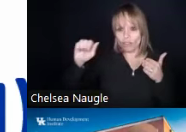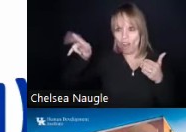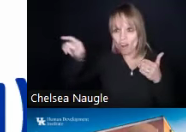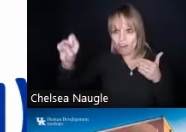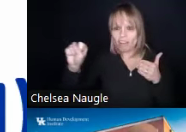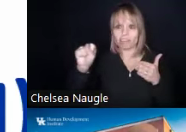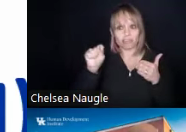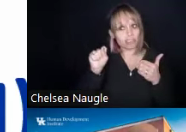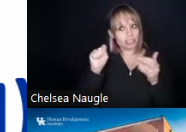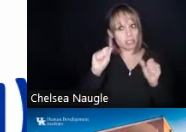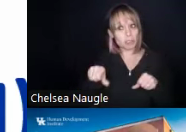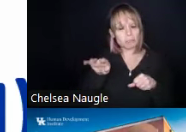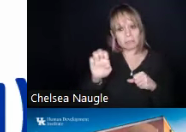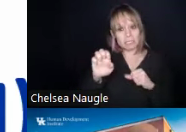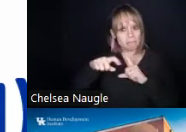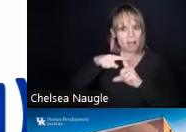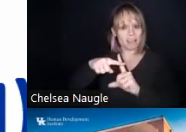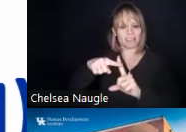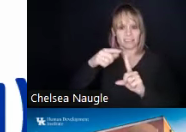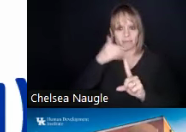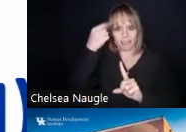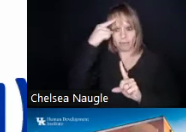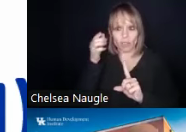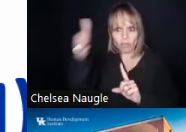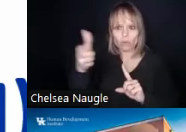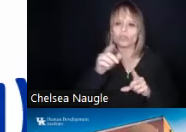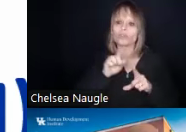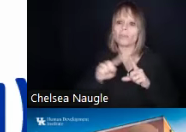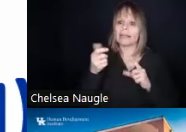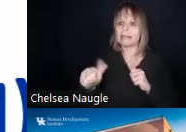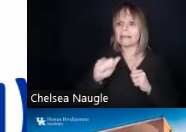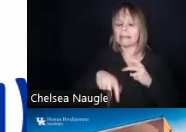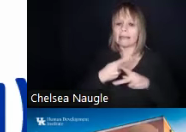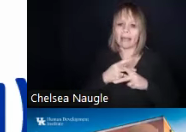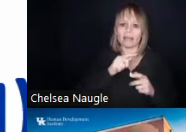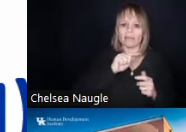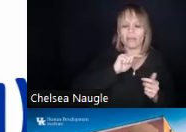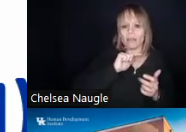But anything that involves sequenced activity and open sequenced activity where you have to be thinking while